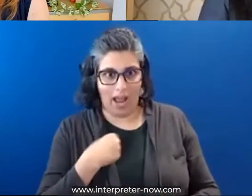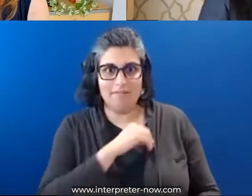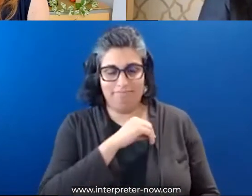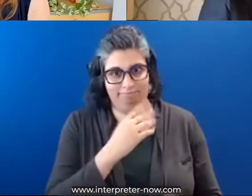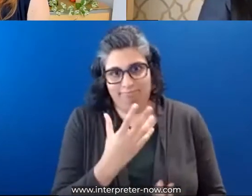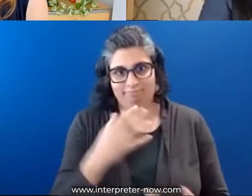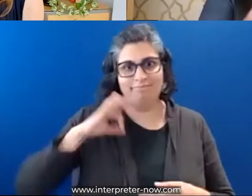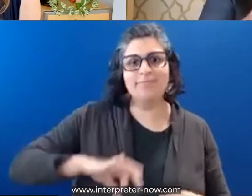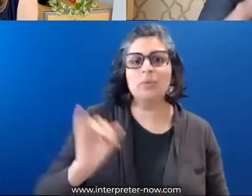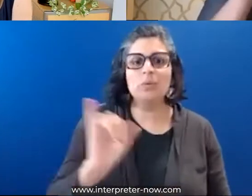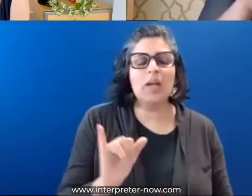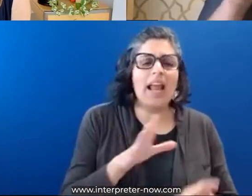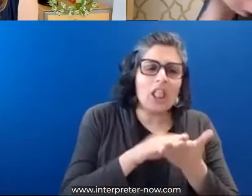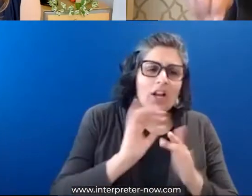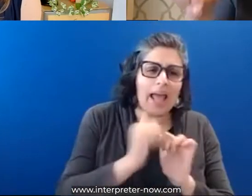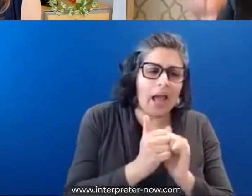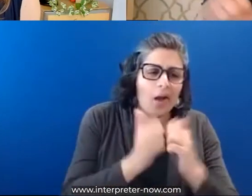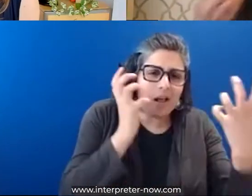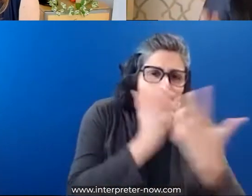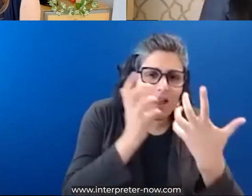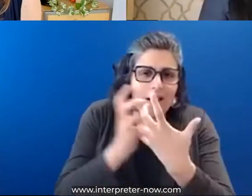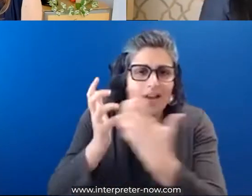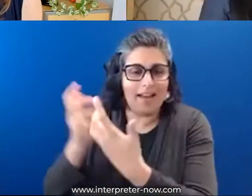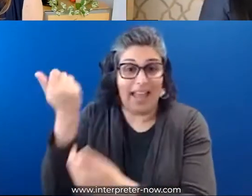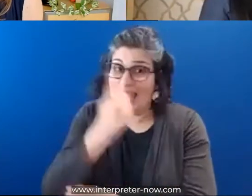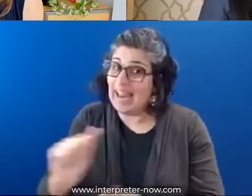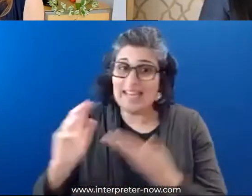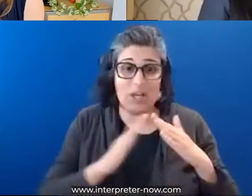I very much learned how to fit in in any community I was part of.